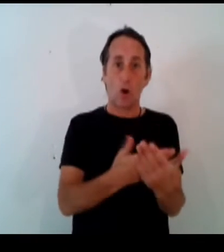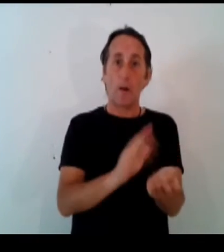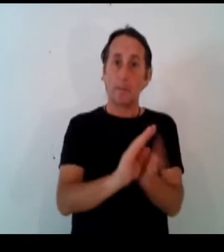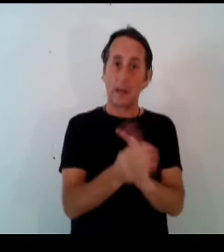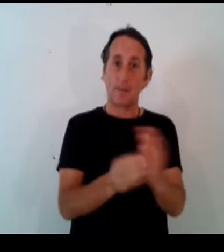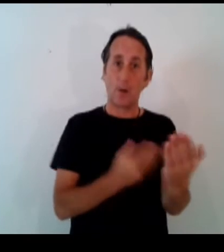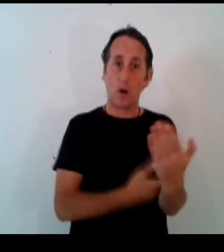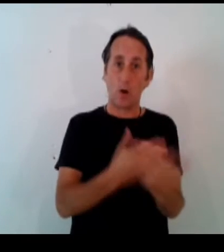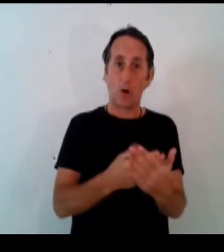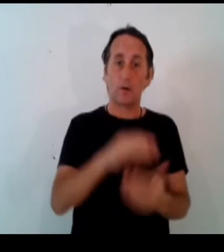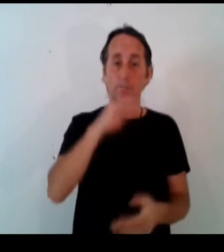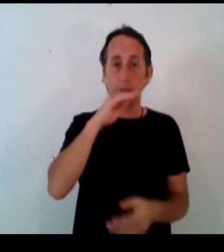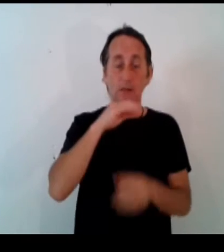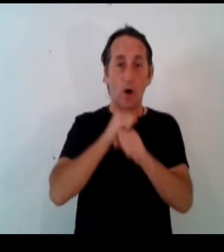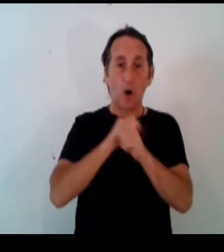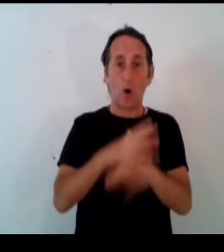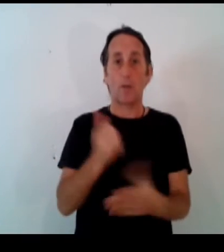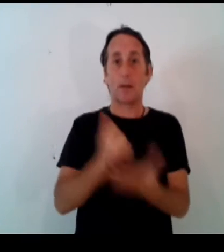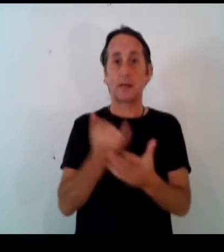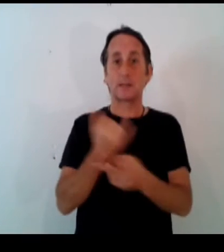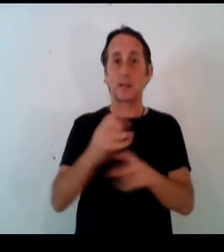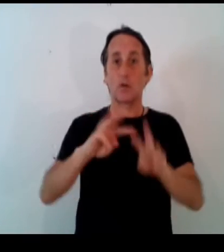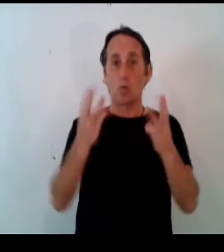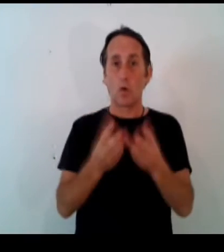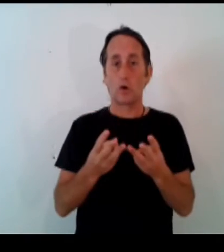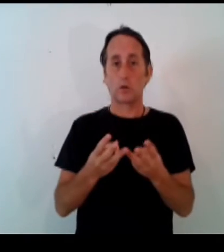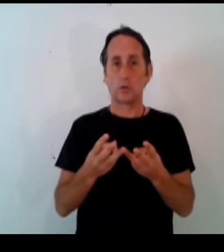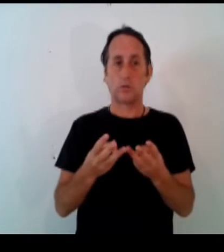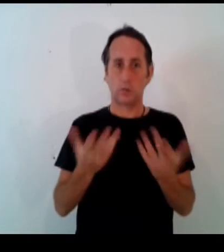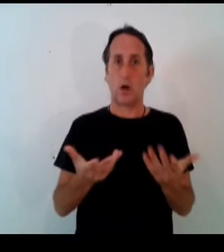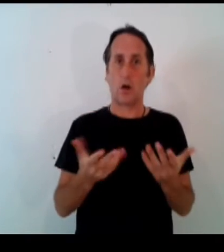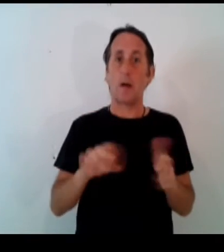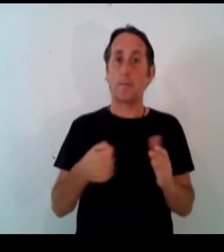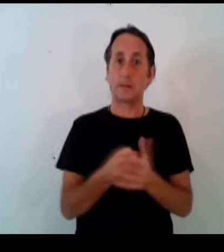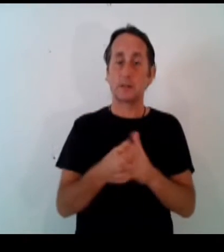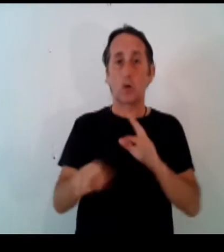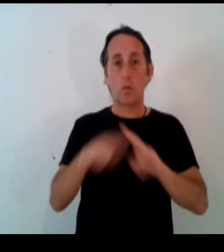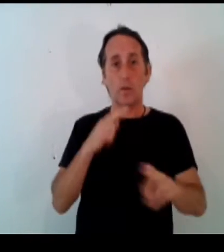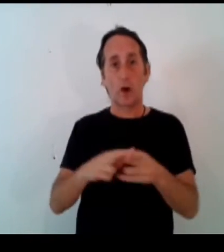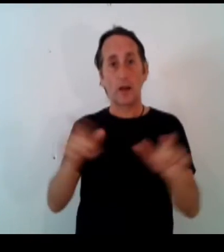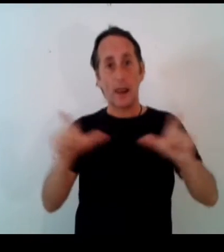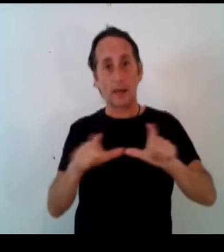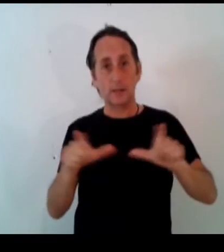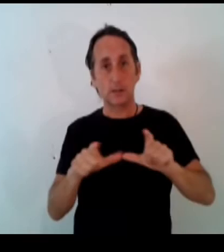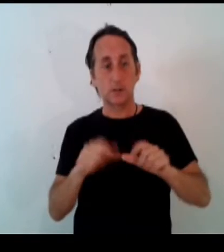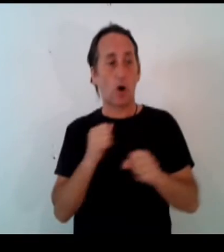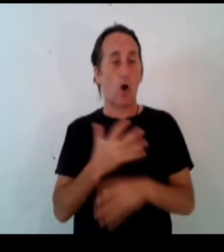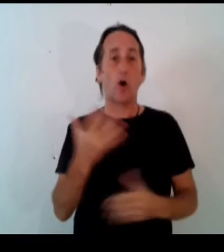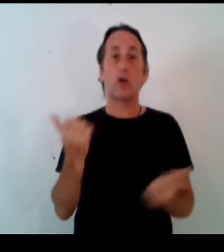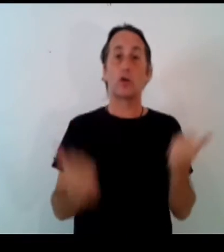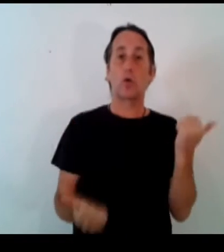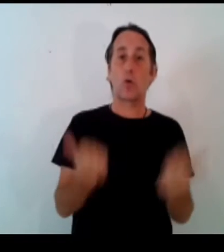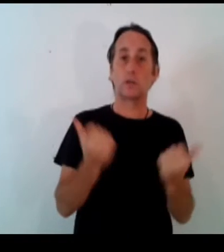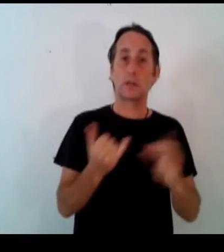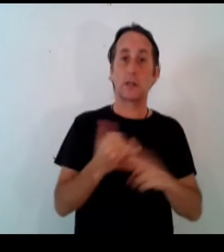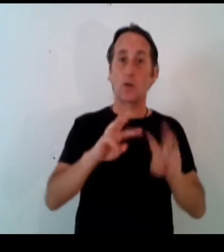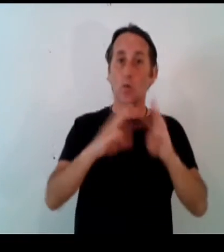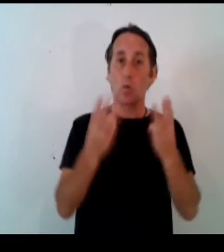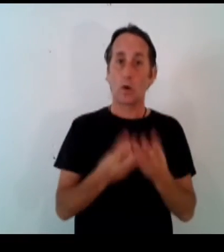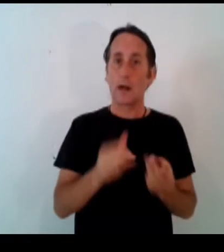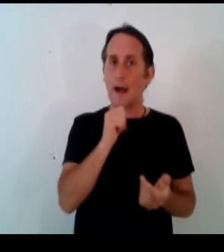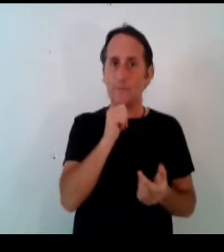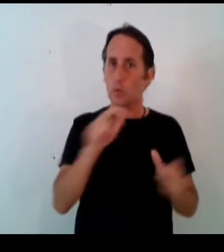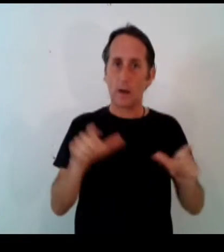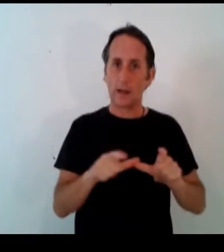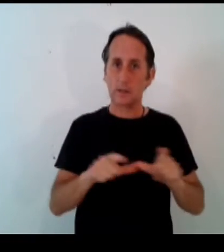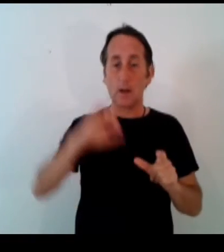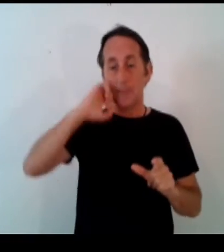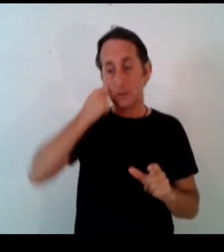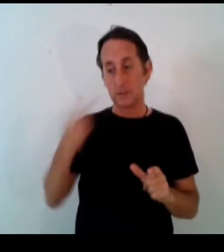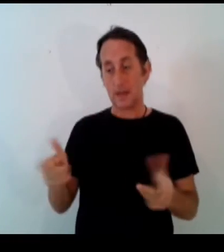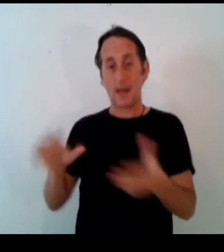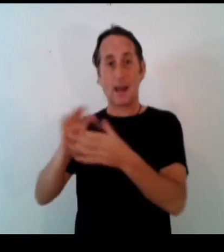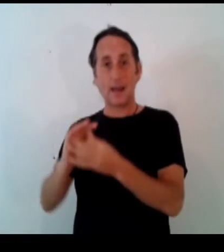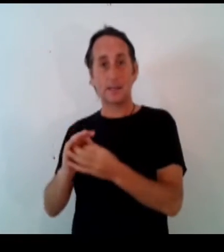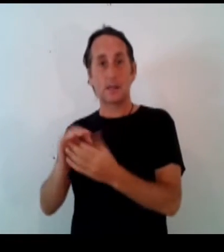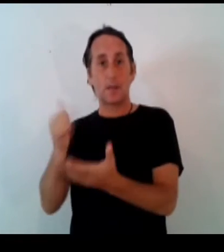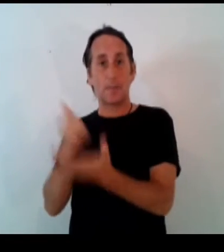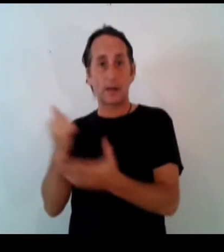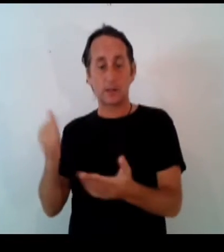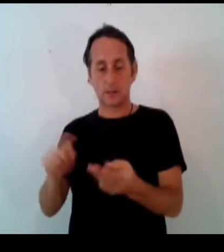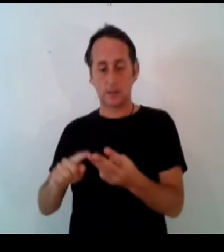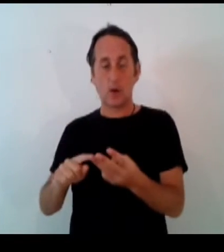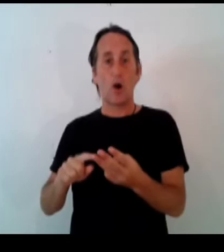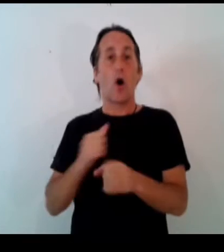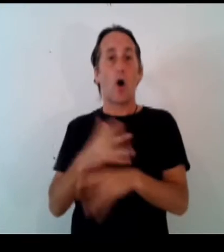So all the banks in the world are operating without a licence all the courts are operating without a licence because they are branches of the banks